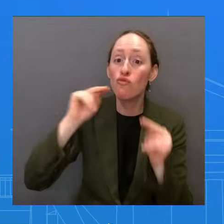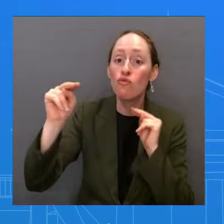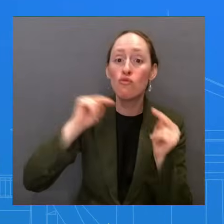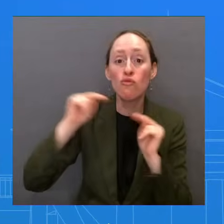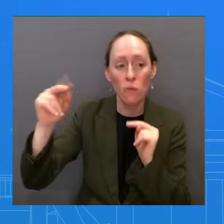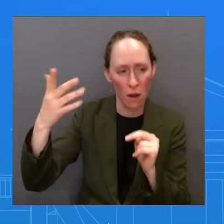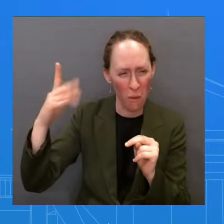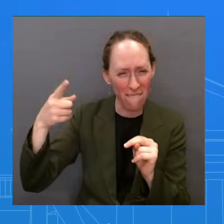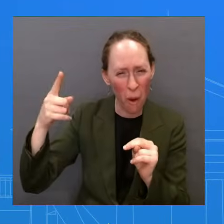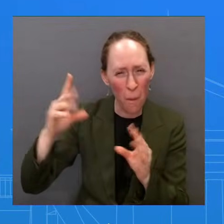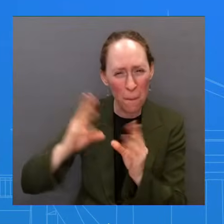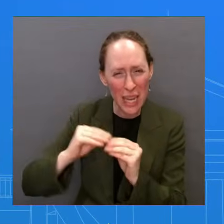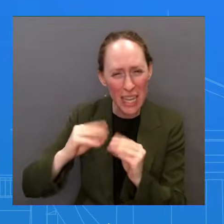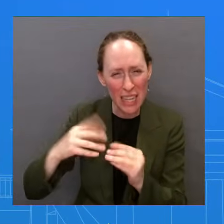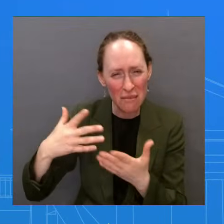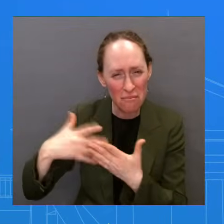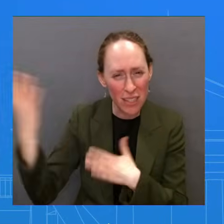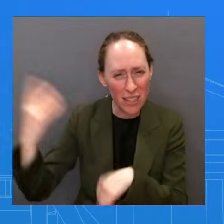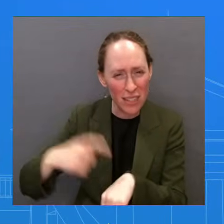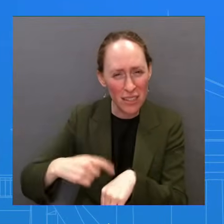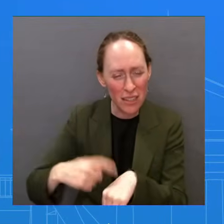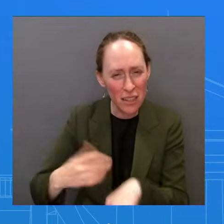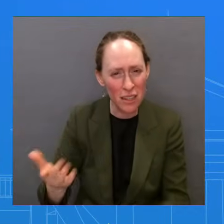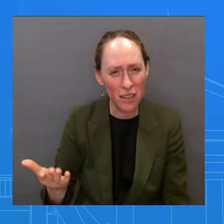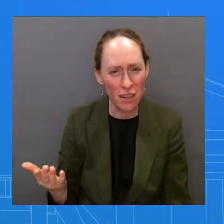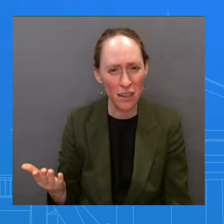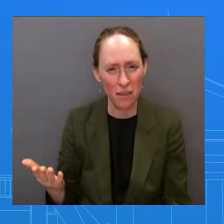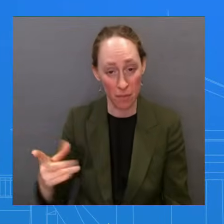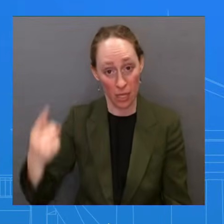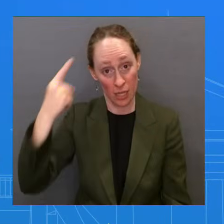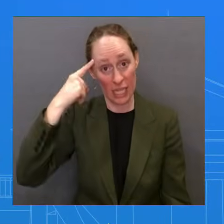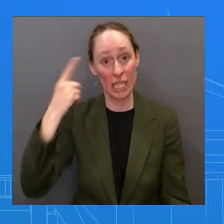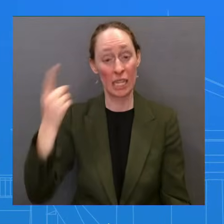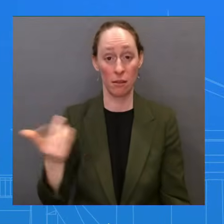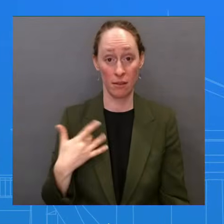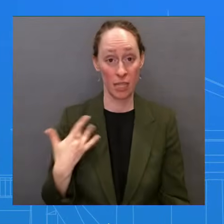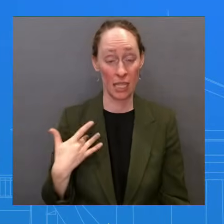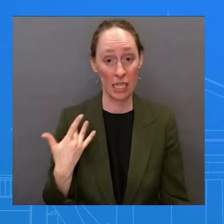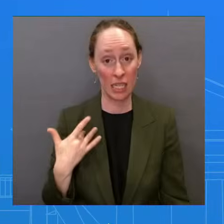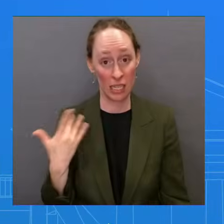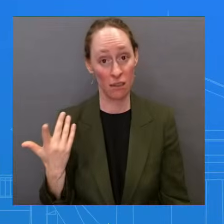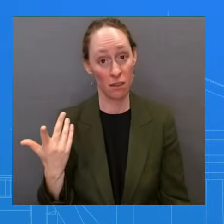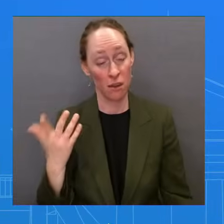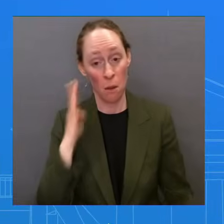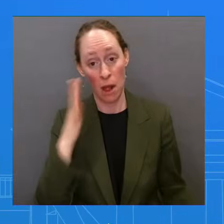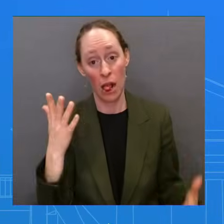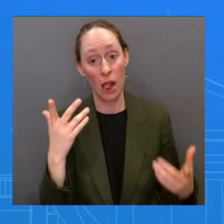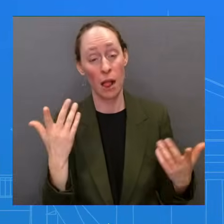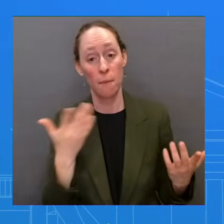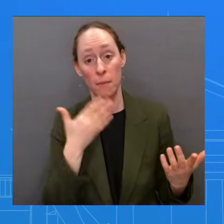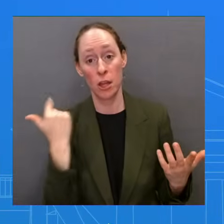And does he see this as a conversation that's only about the debt ceiling and then there's a separate meeting later that's about the budget?